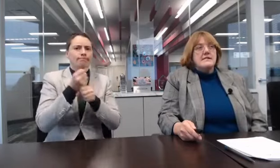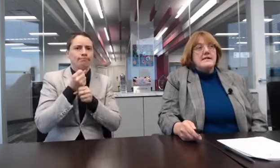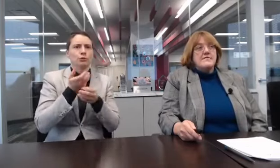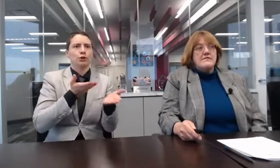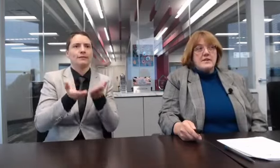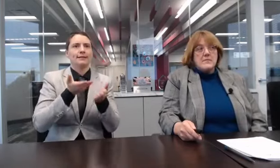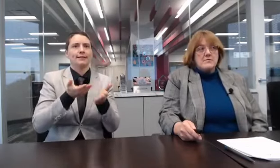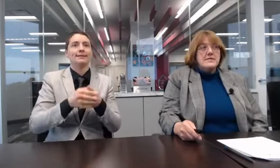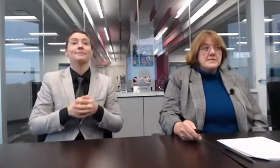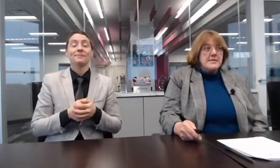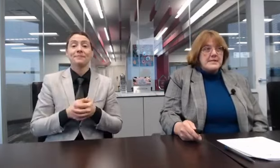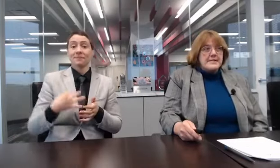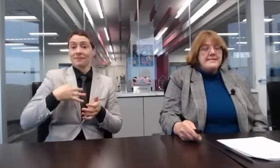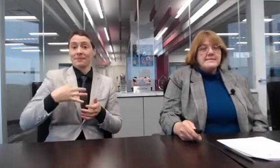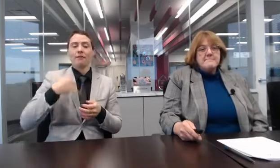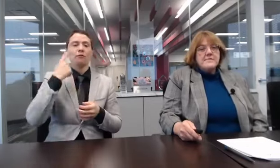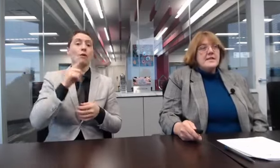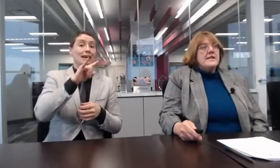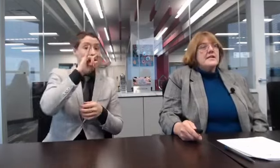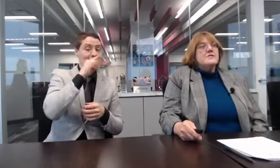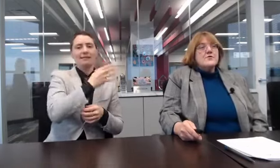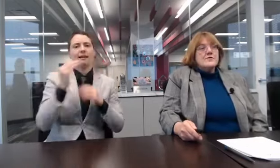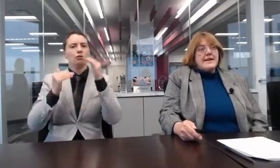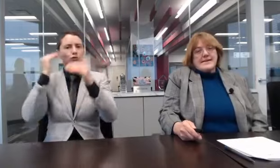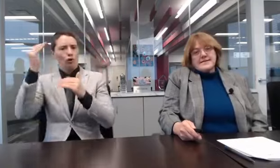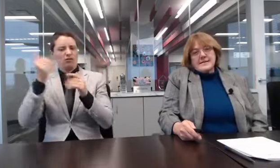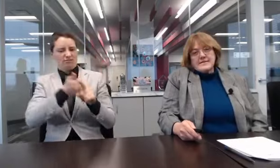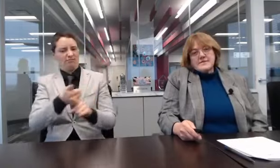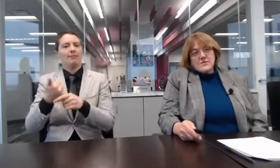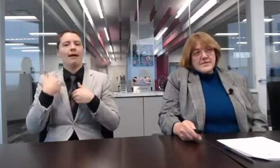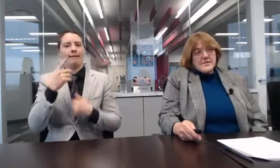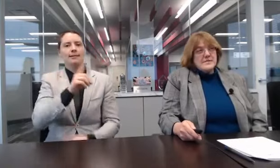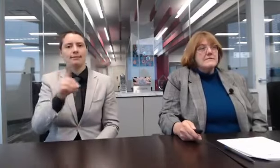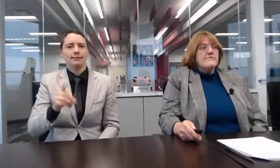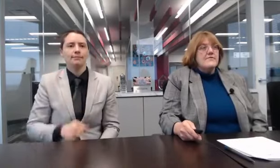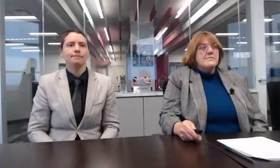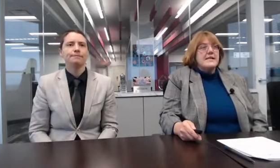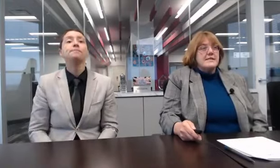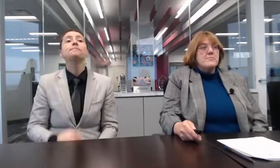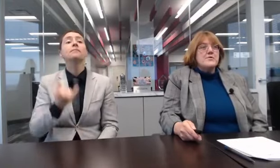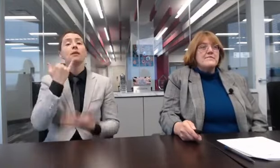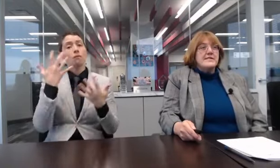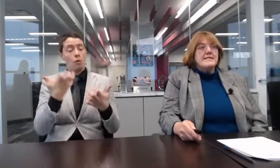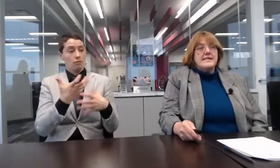that have developmental disabilities. In order to access services from the County Board of DD,